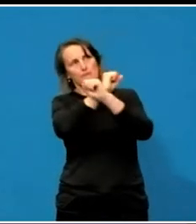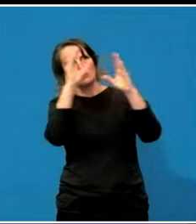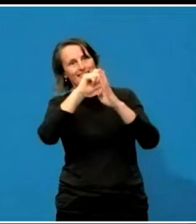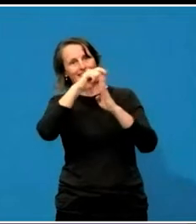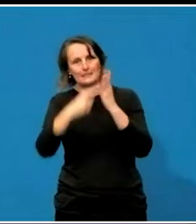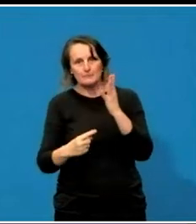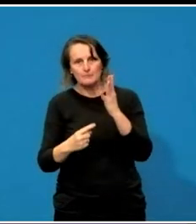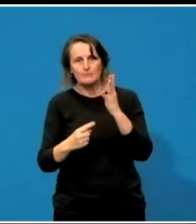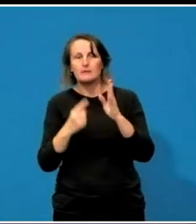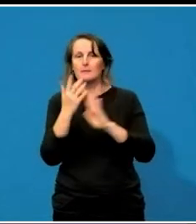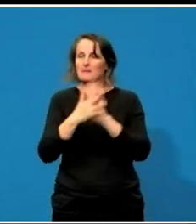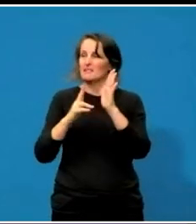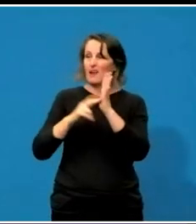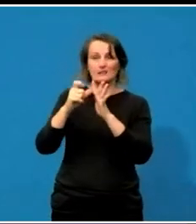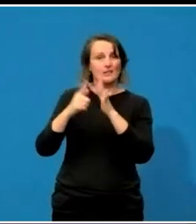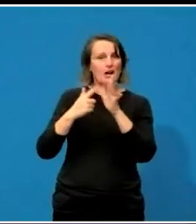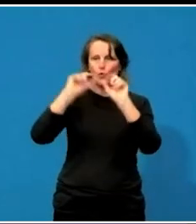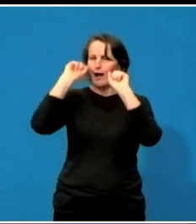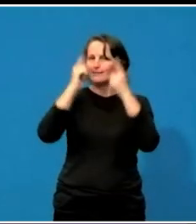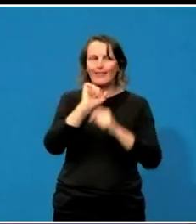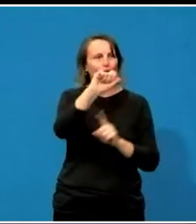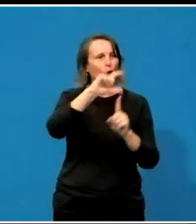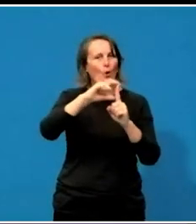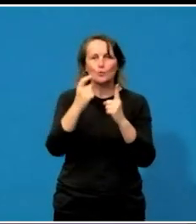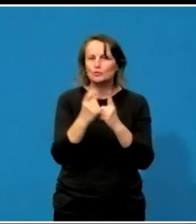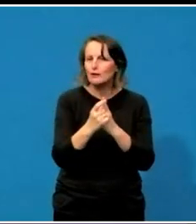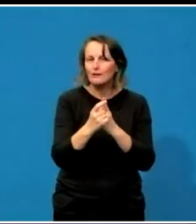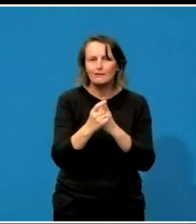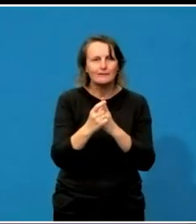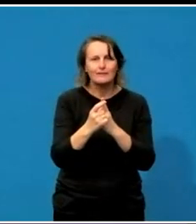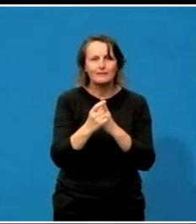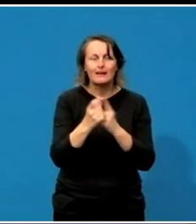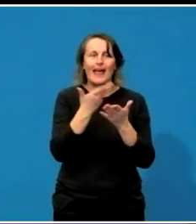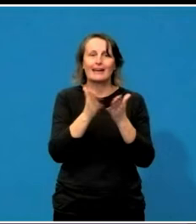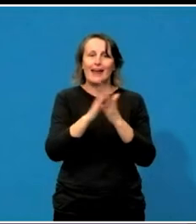understanding by the NDIA about how disability is viewed by First Nations people.